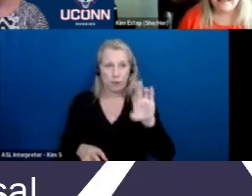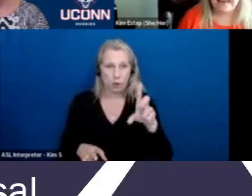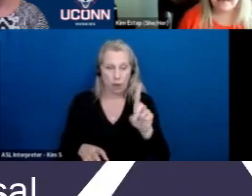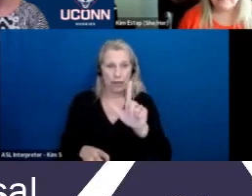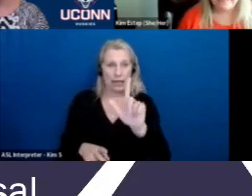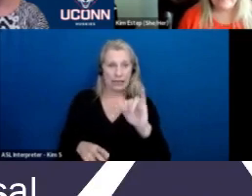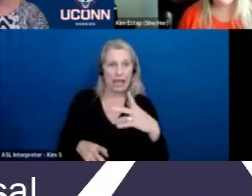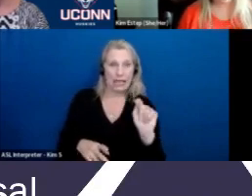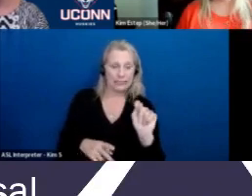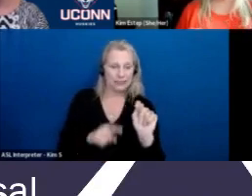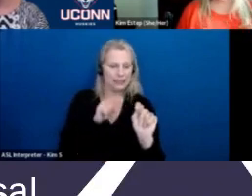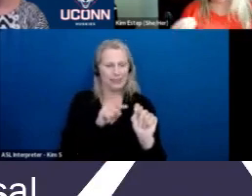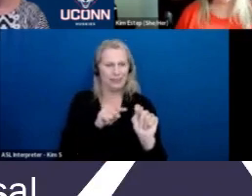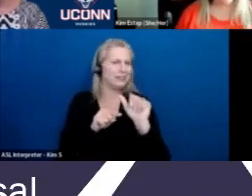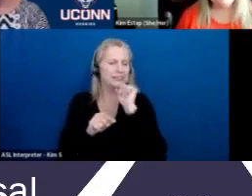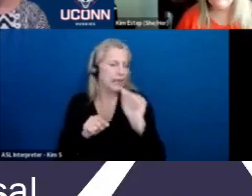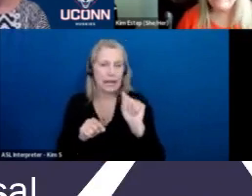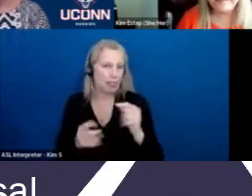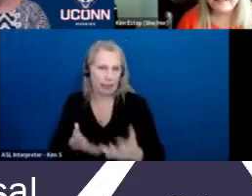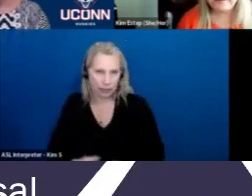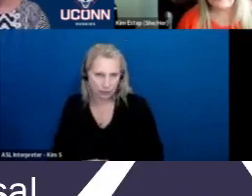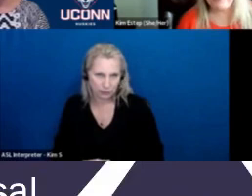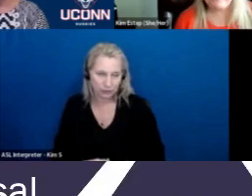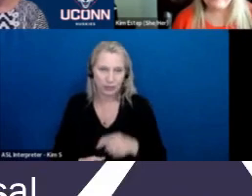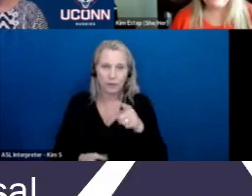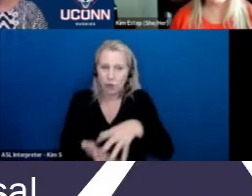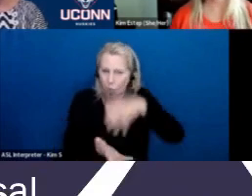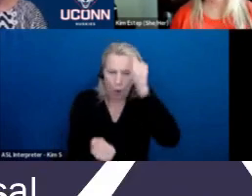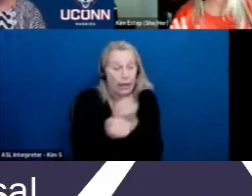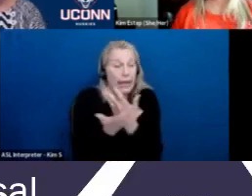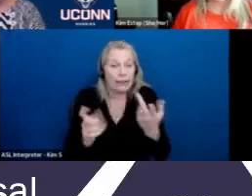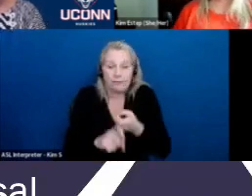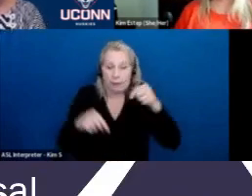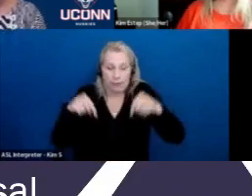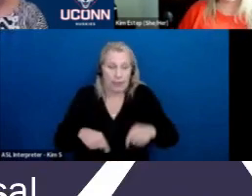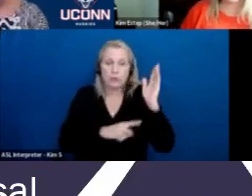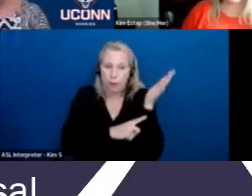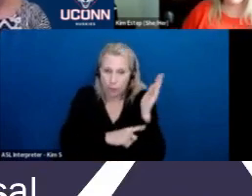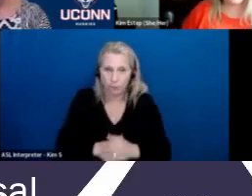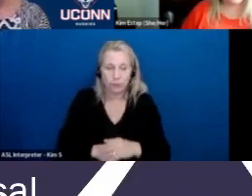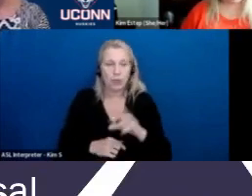thing, okay. And if you take nothing else away from this, wraparound light is not a thing.